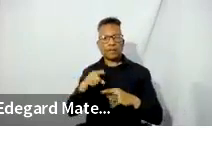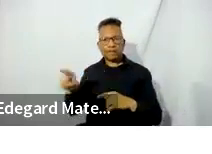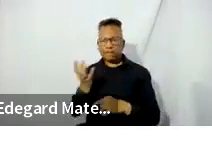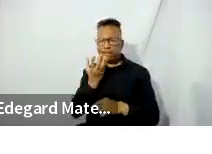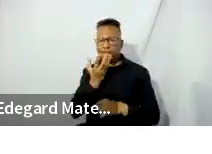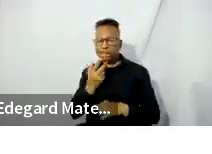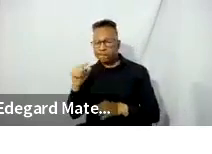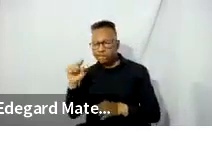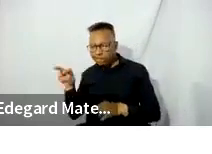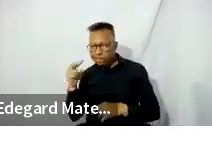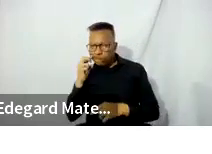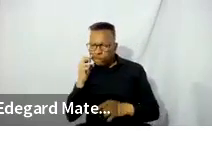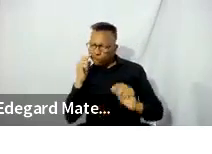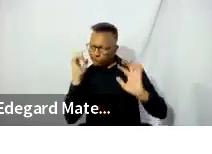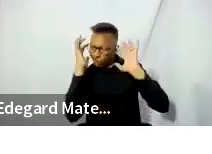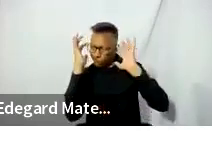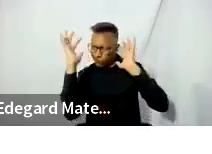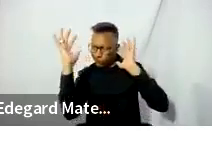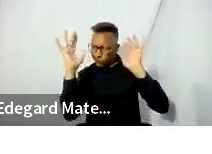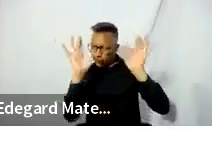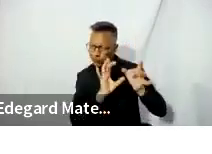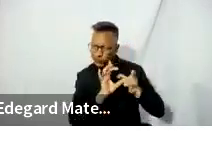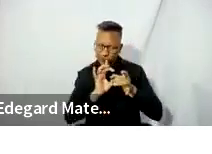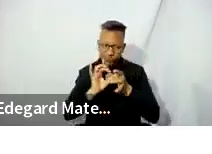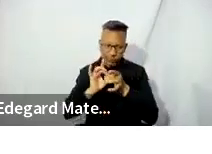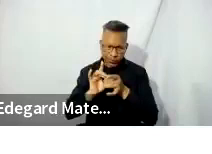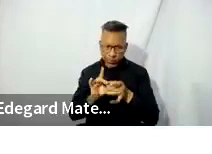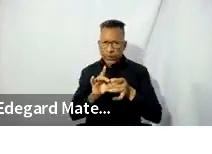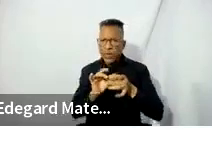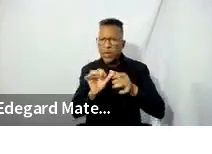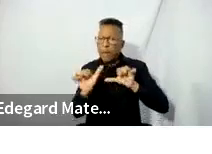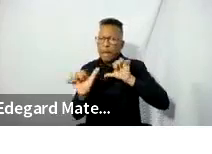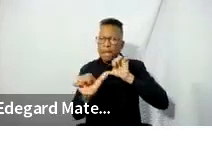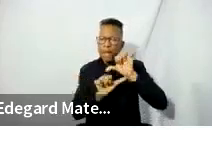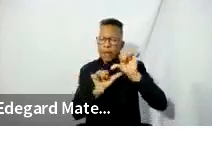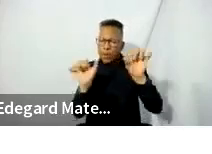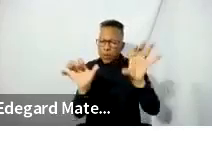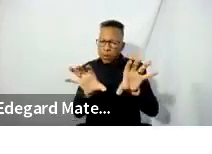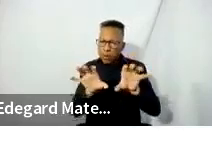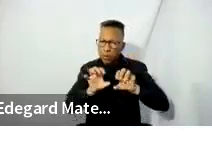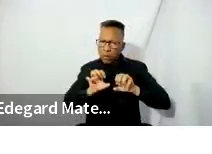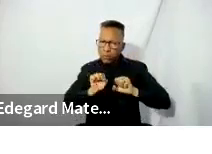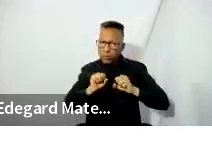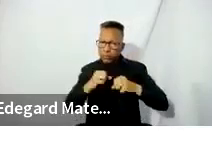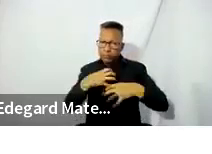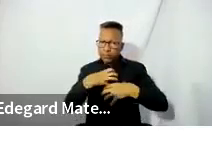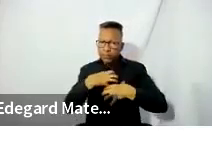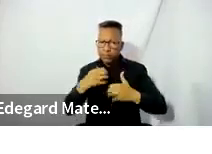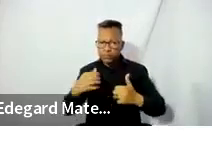f f assimilates the social forms of behavior, and transfers them hem to himself to himself.